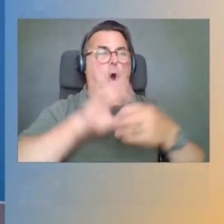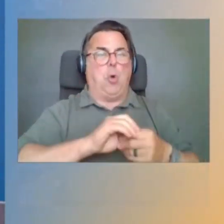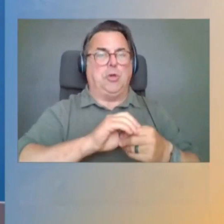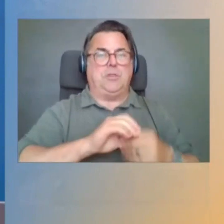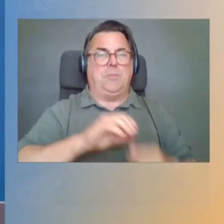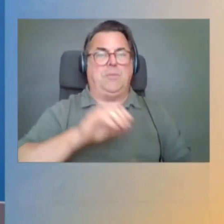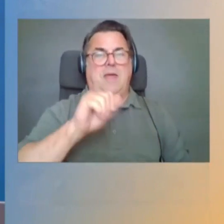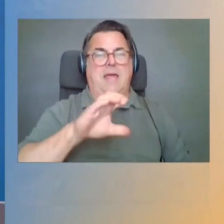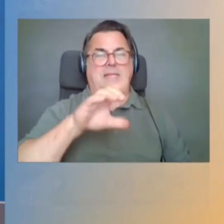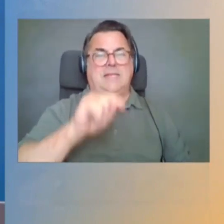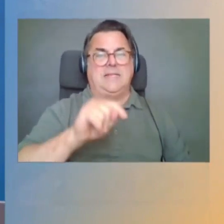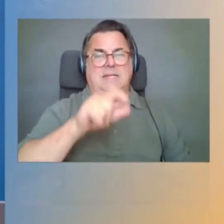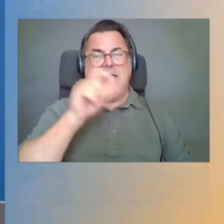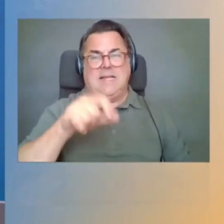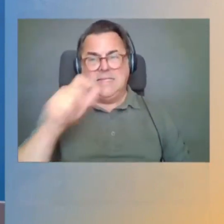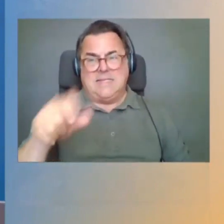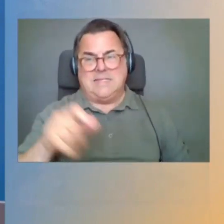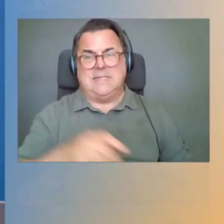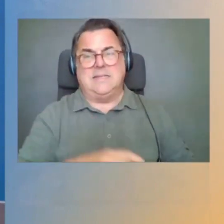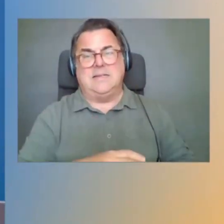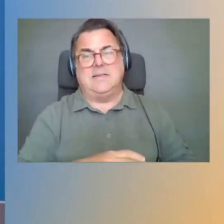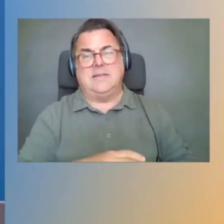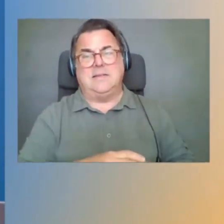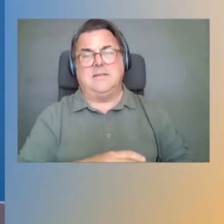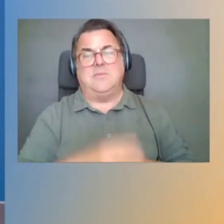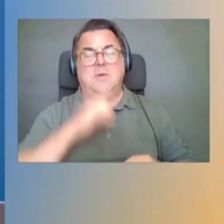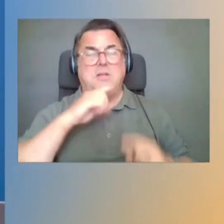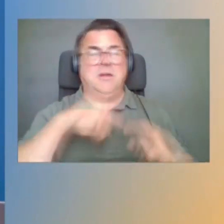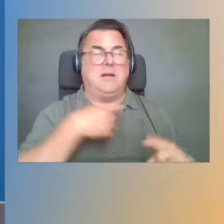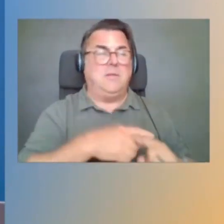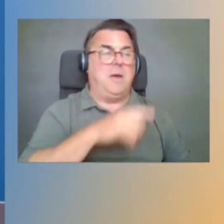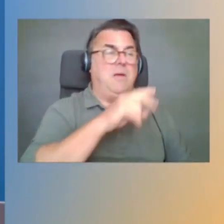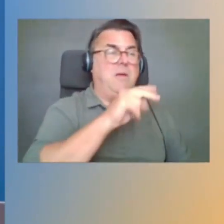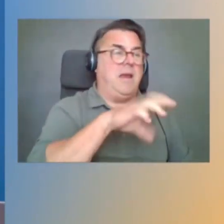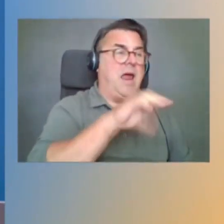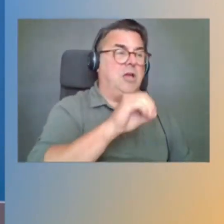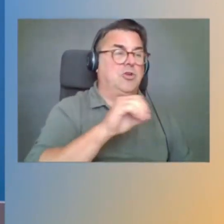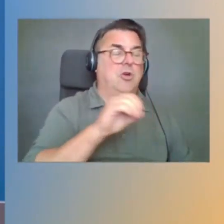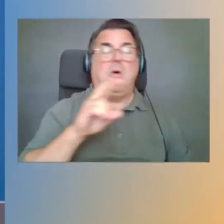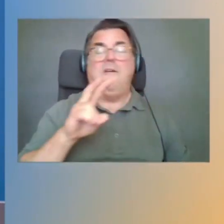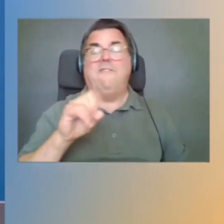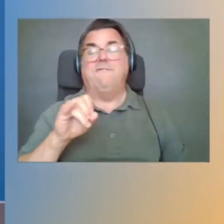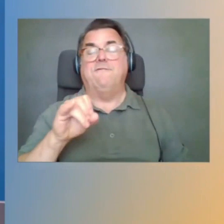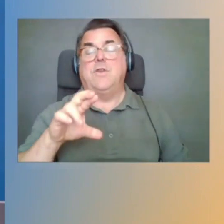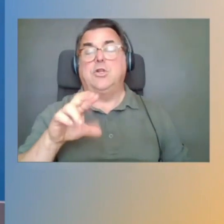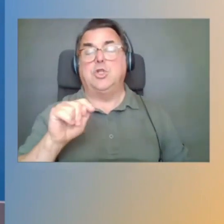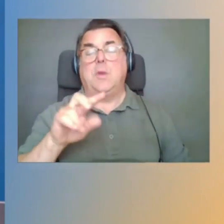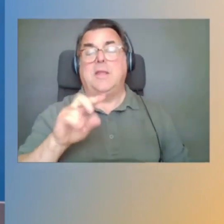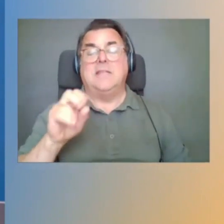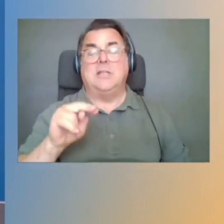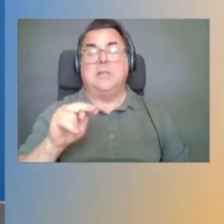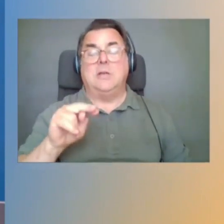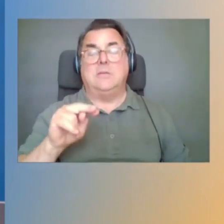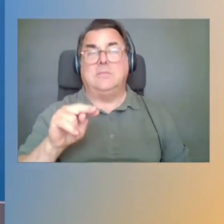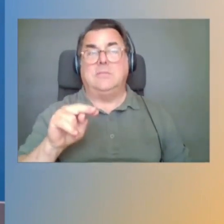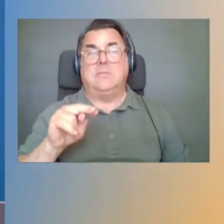I know we've talked today about the Nitro virtualization platform, but this is really key to the strategy and where our kind of silicon journey began,